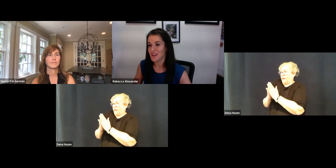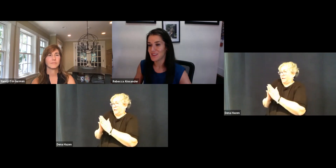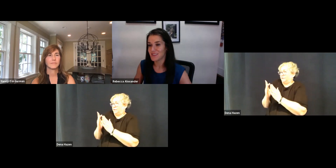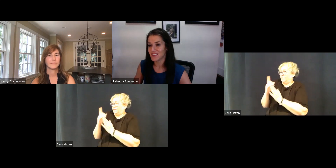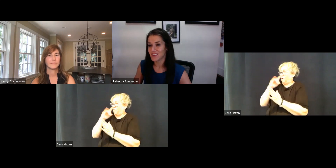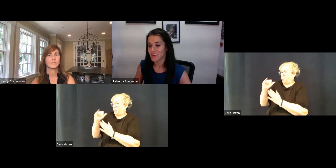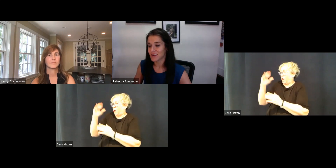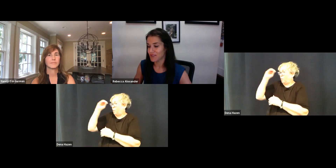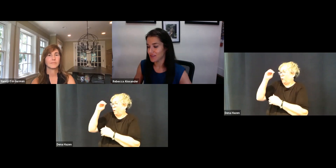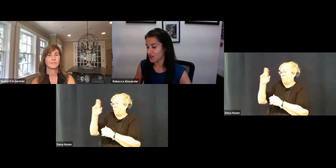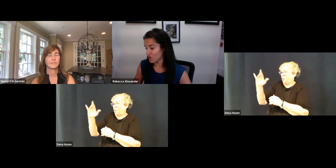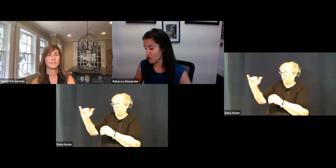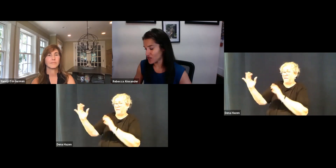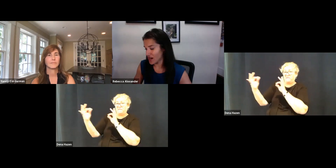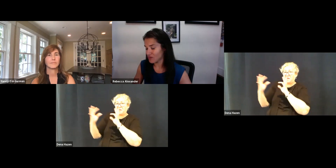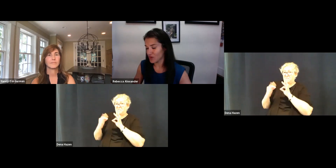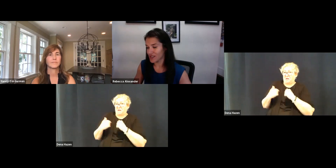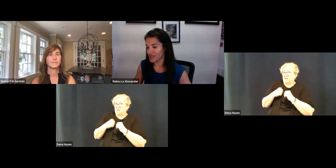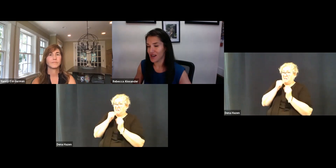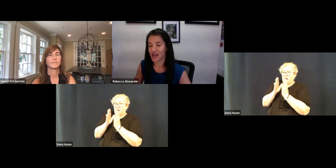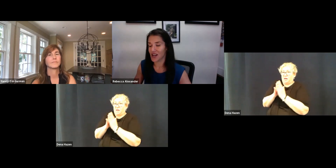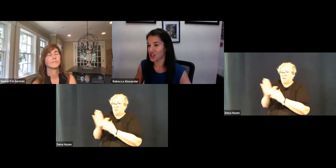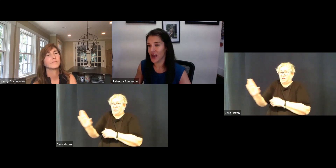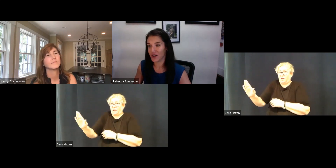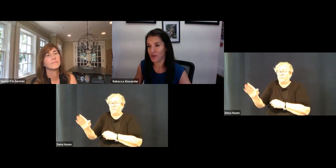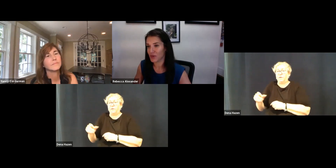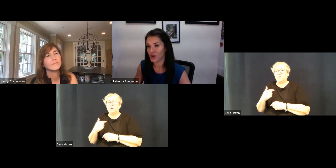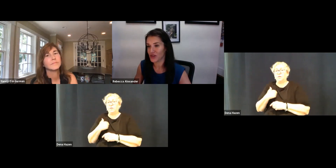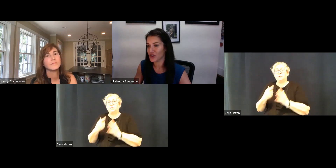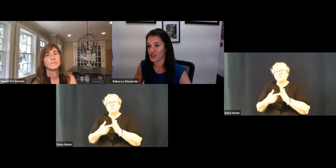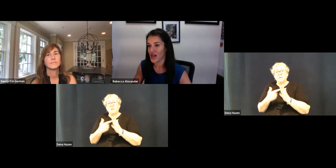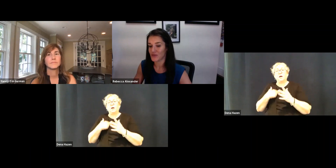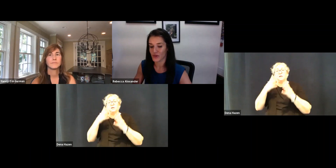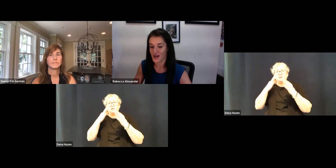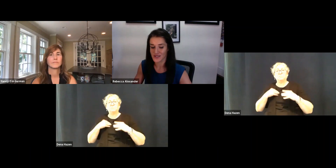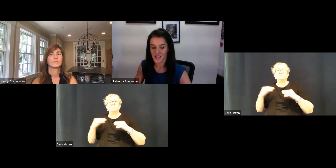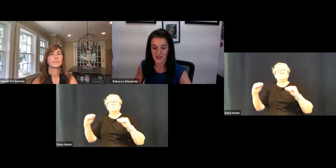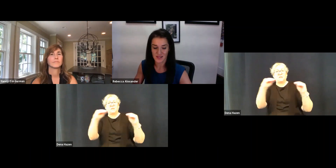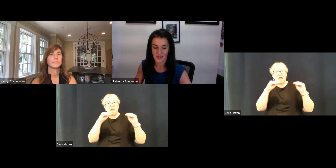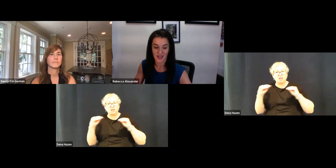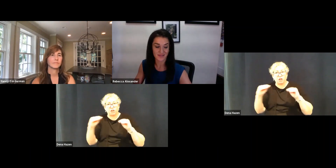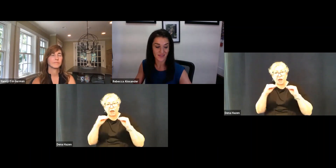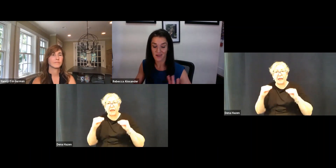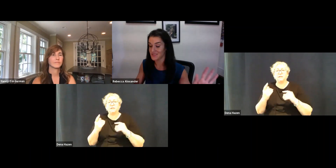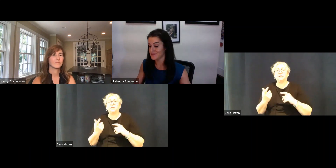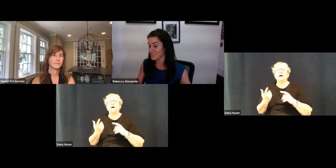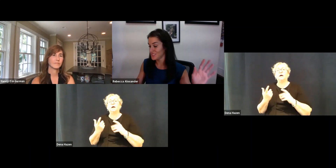And if there are times when I decide to educate people, and there are times when I decide that like, all right.